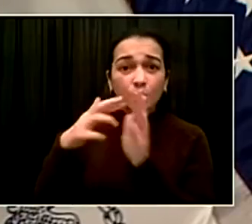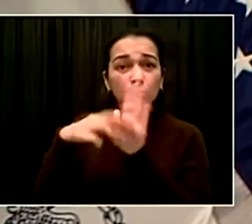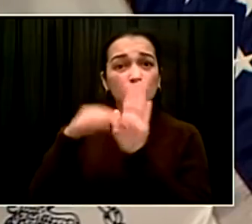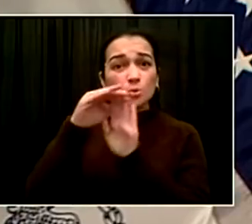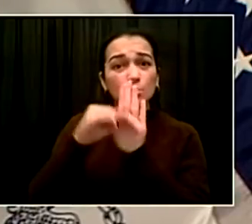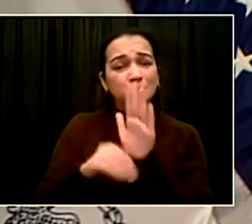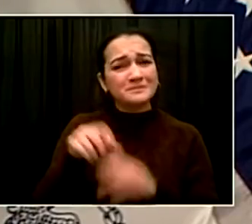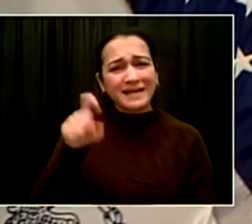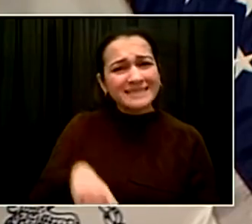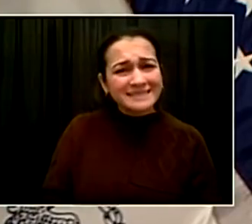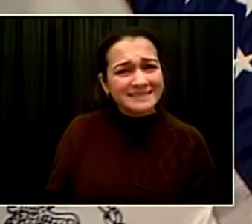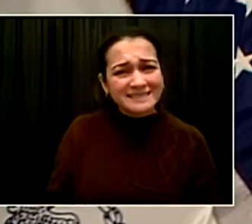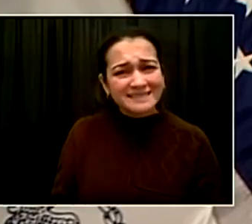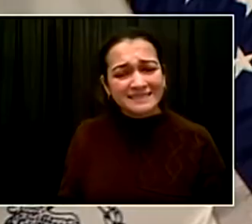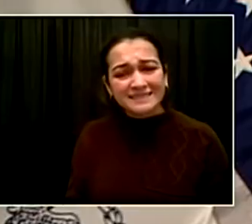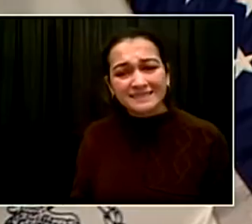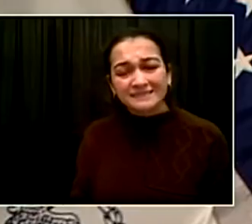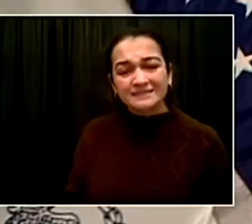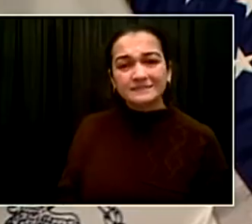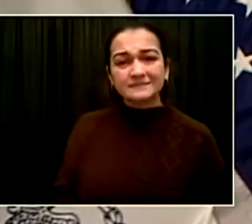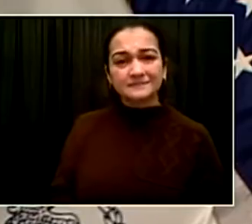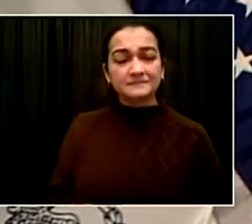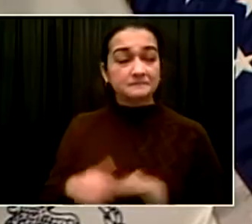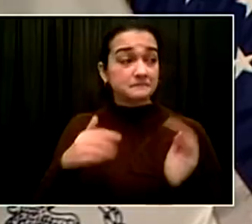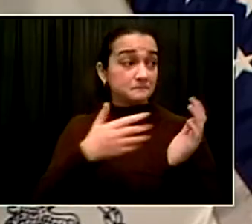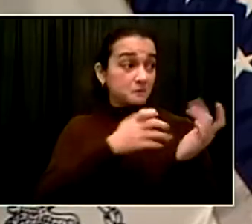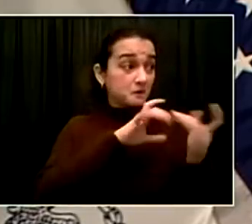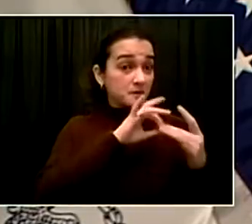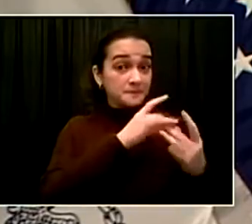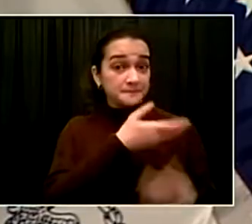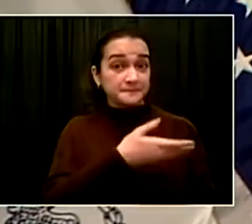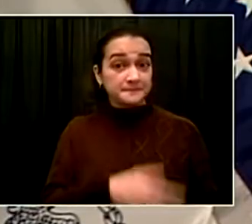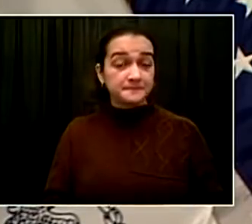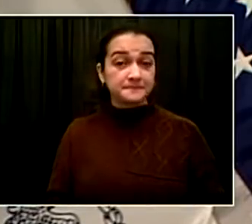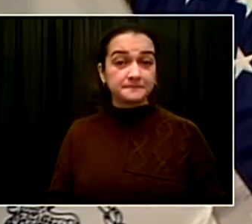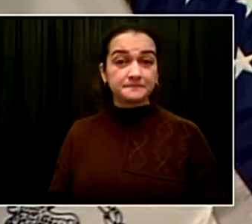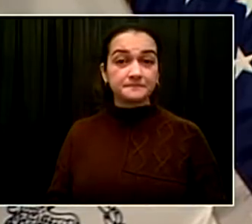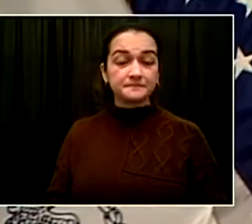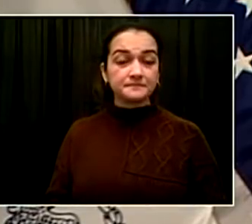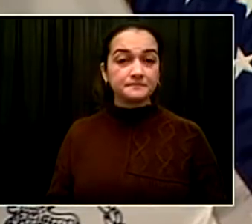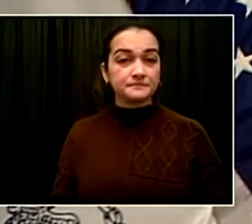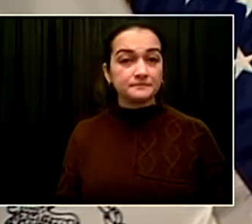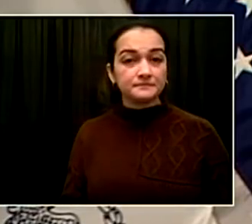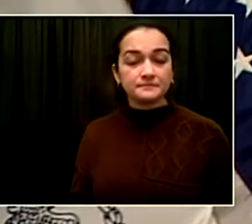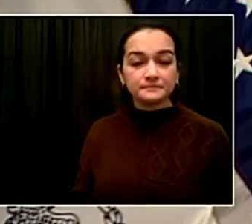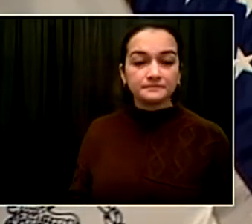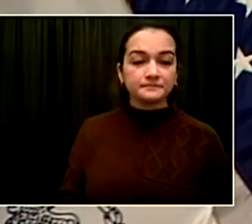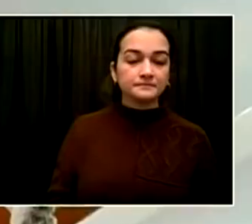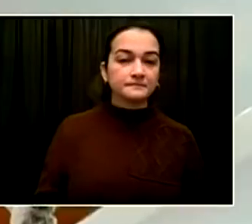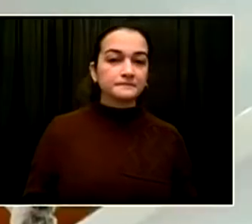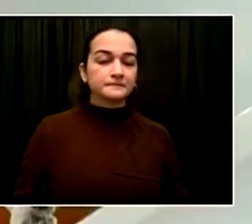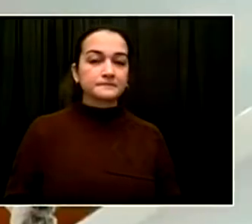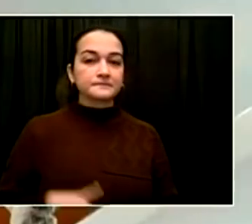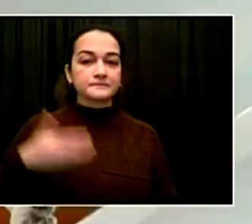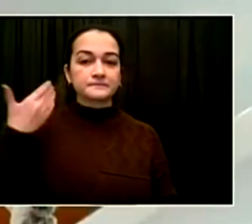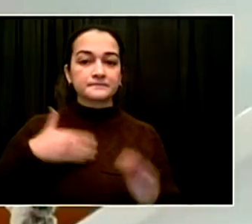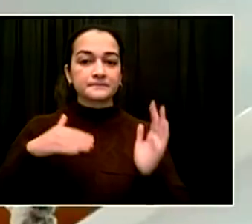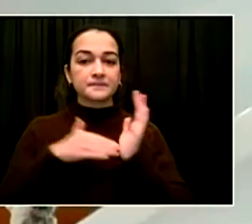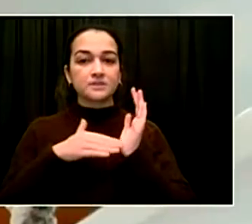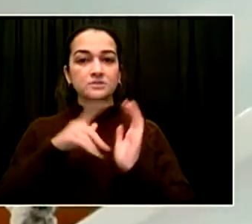HAVE TO HOLD THEM ACCOUNTABLE. WHAT DO YOU SAY TO THE SPECIFIC